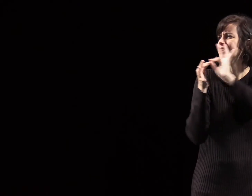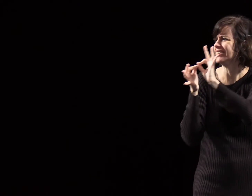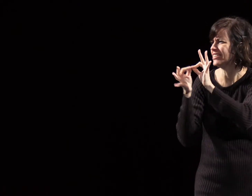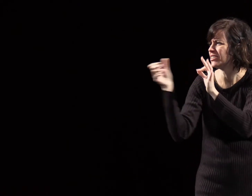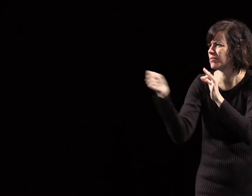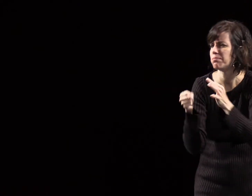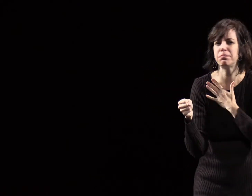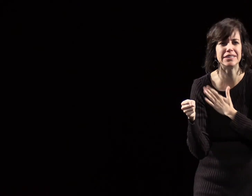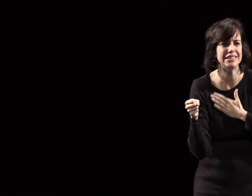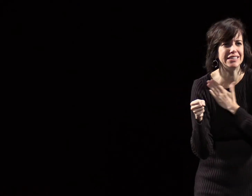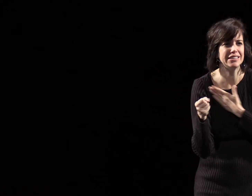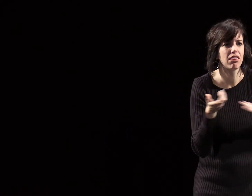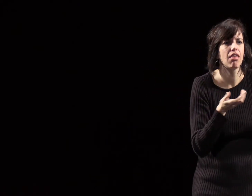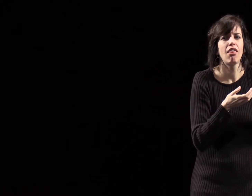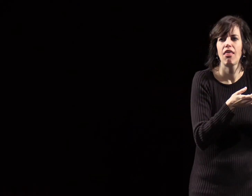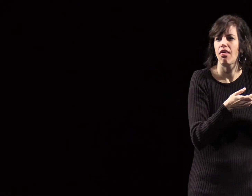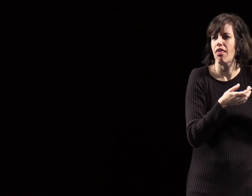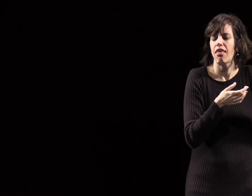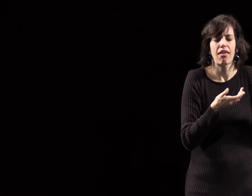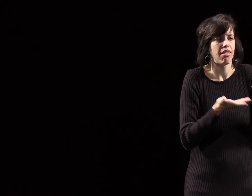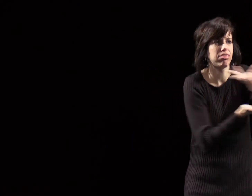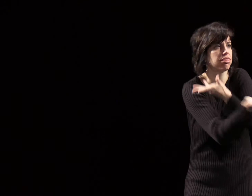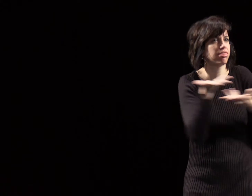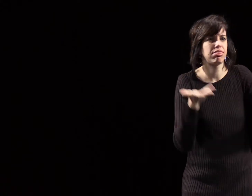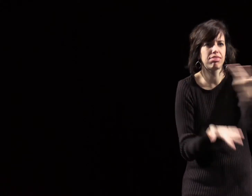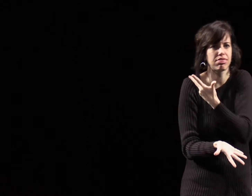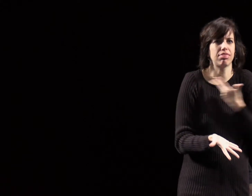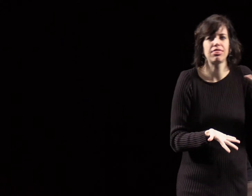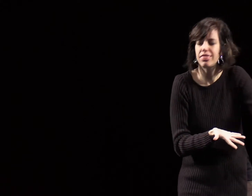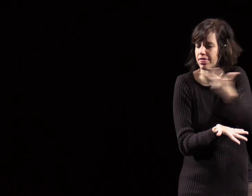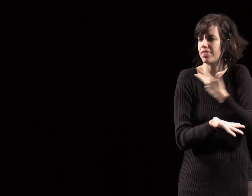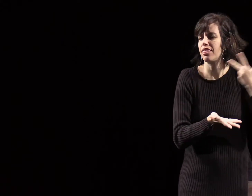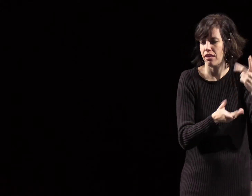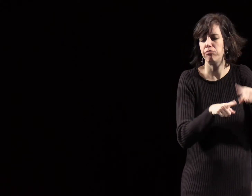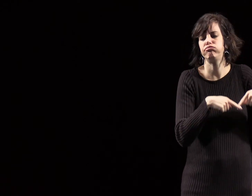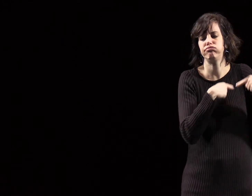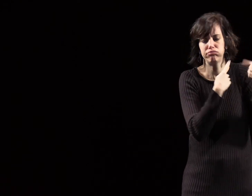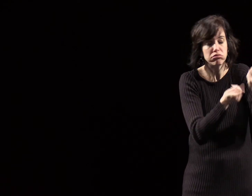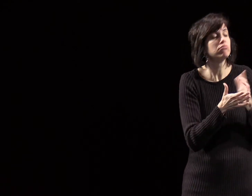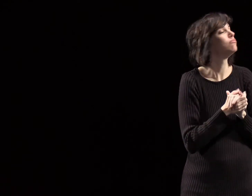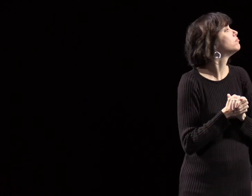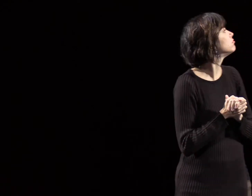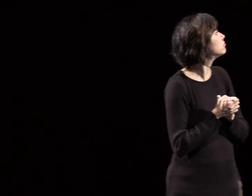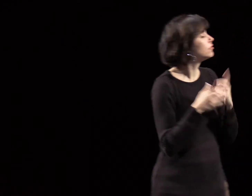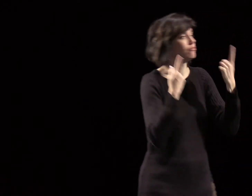So then during our second interaction, I brought an interpreter, and then things ended up working out.